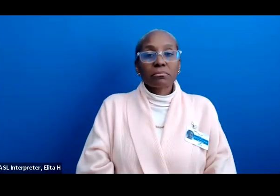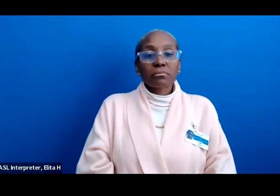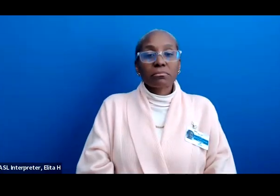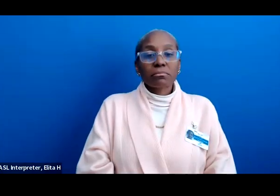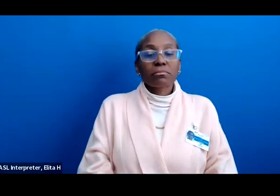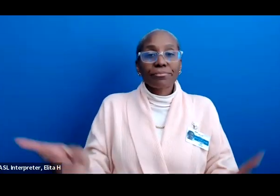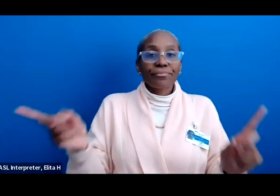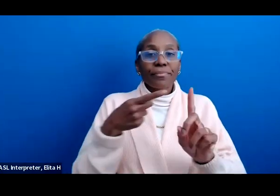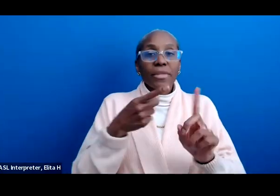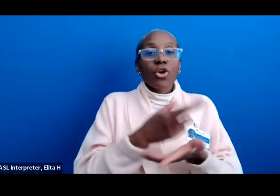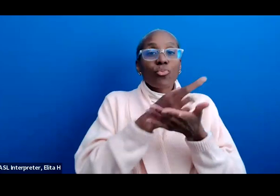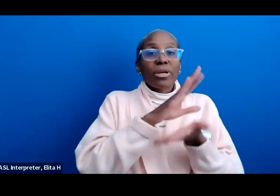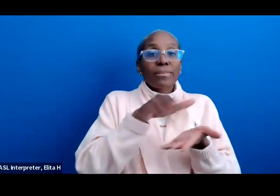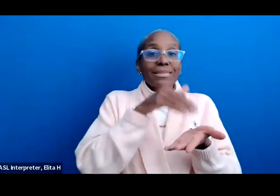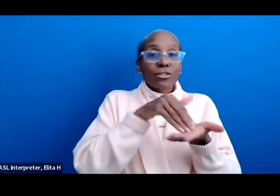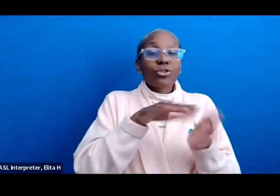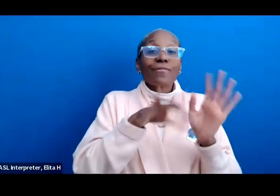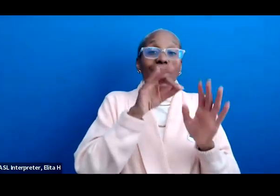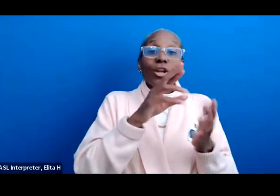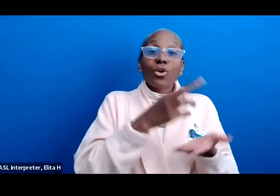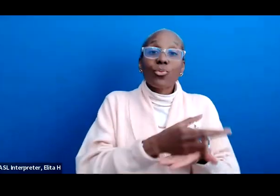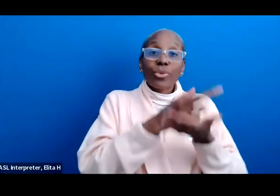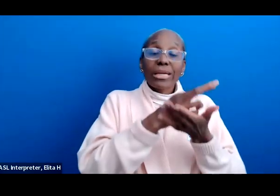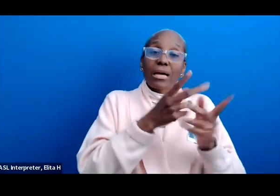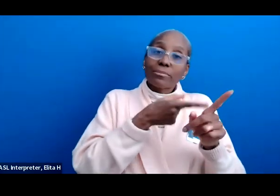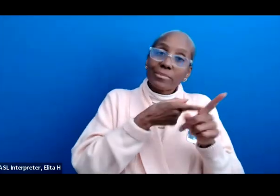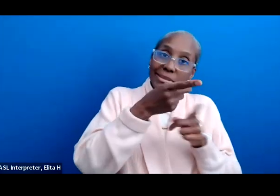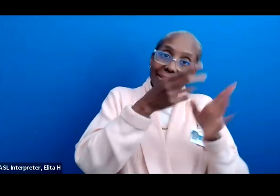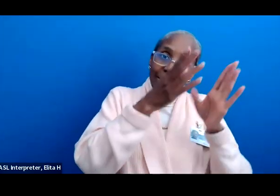rehabilitation center and find a rehabilitation specialist if you can.